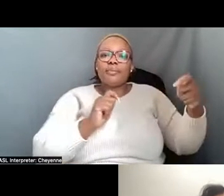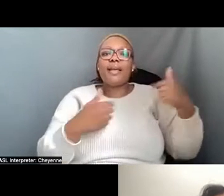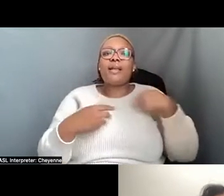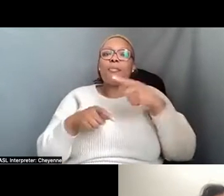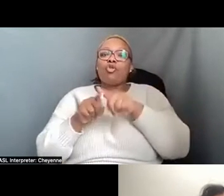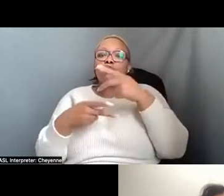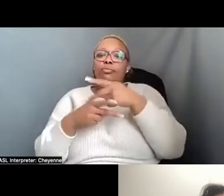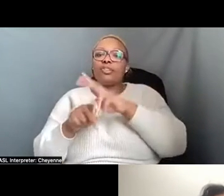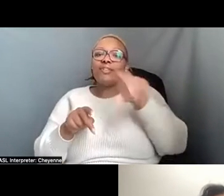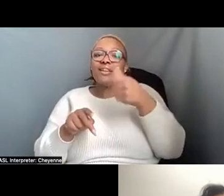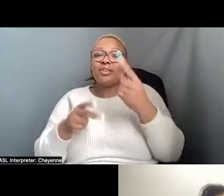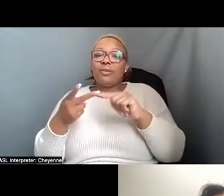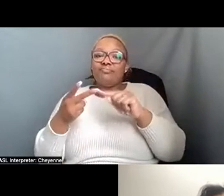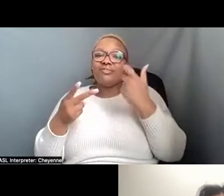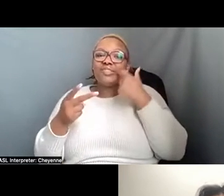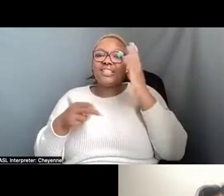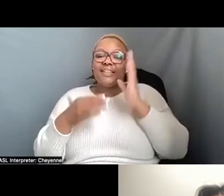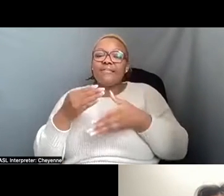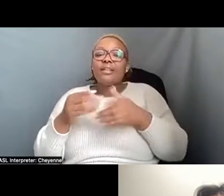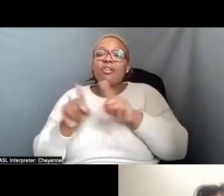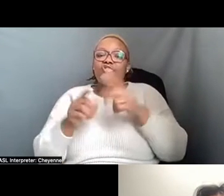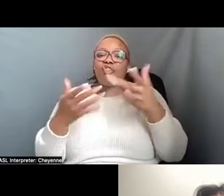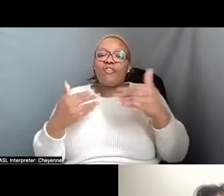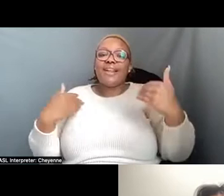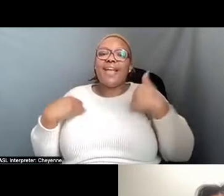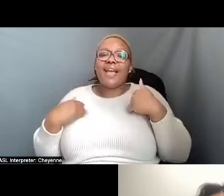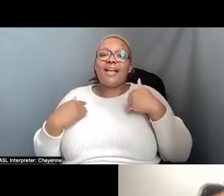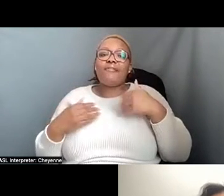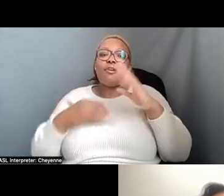that has recently completed and already has a fall 2023 broadcast.